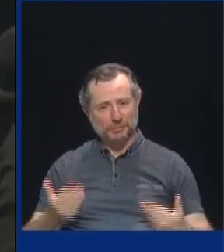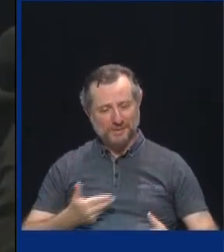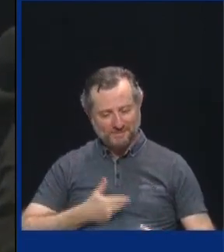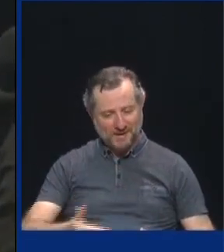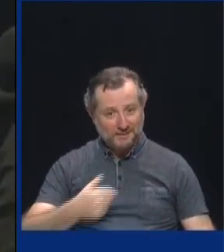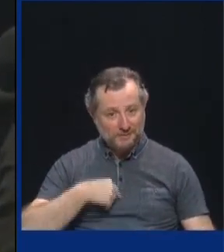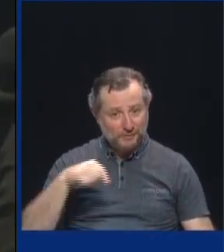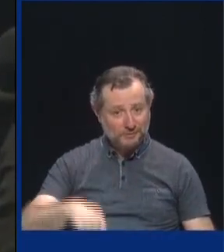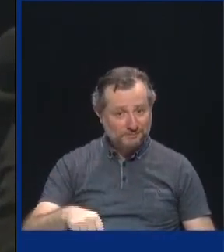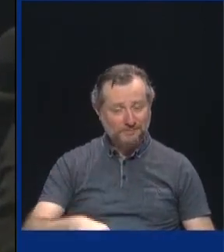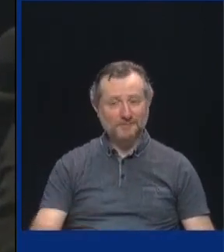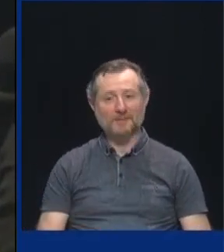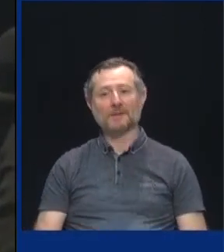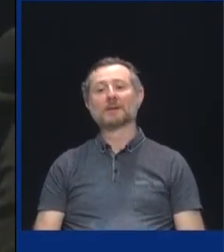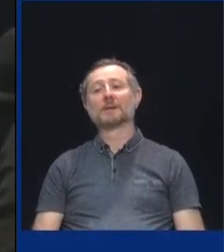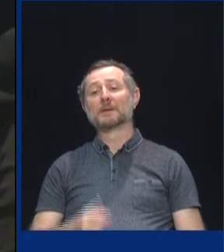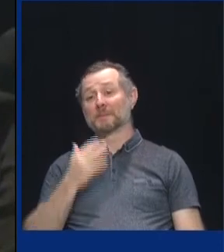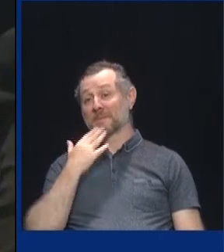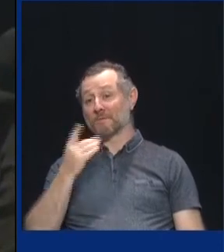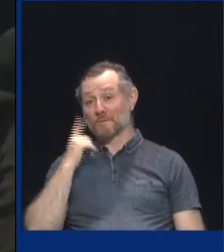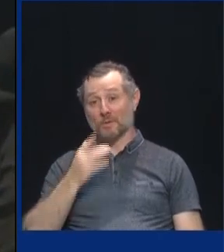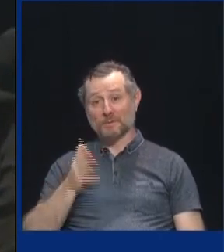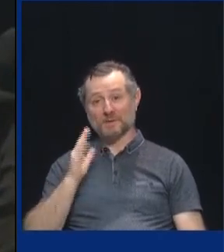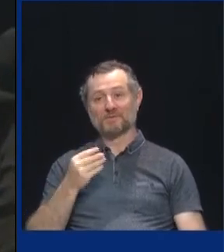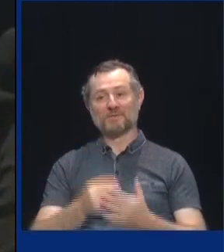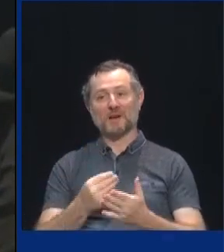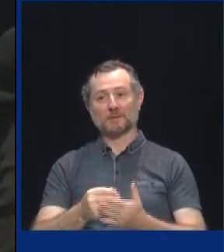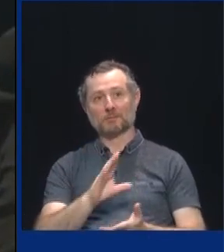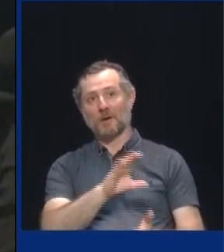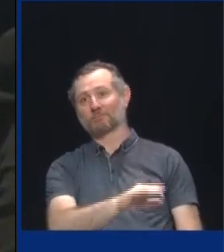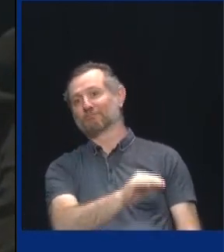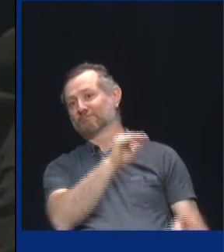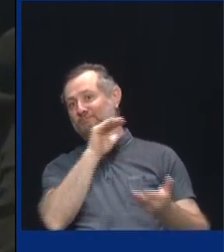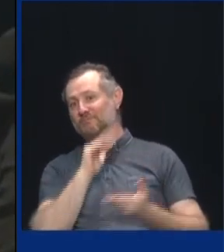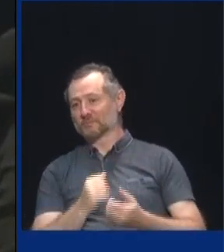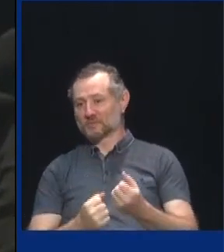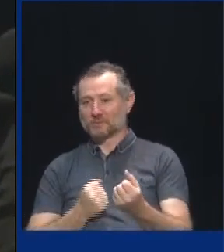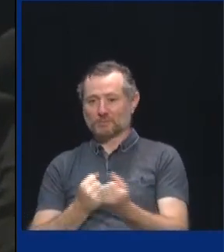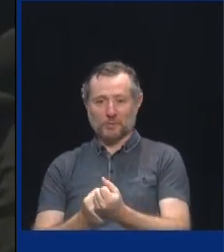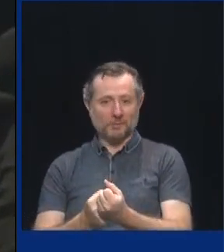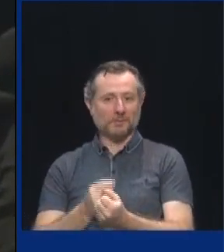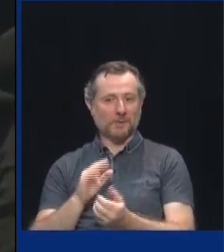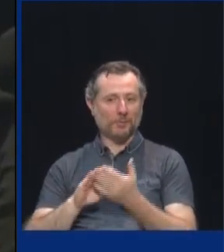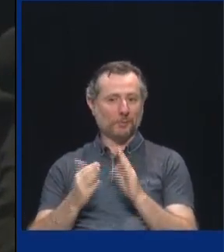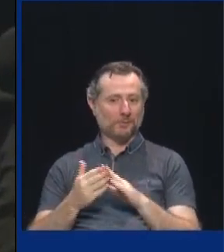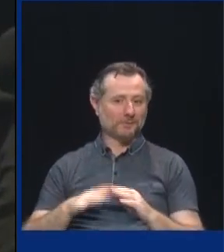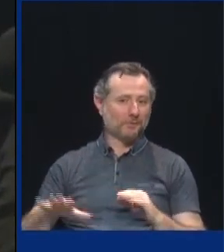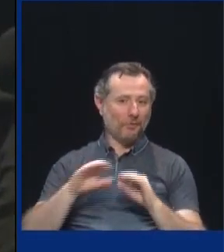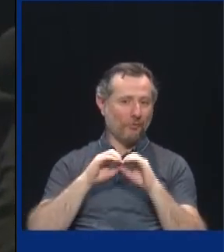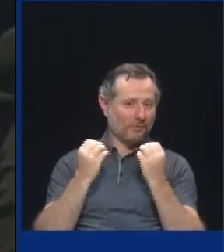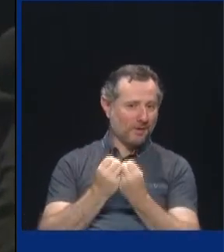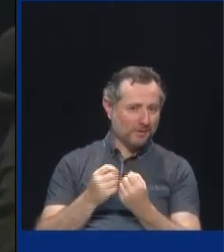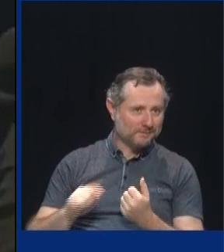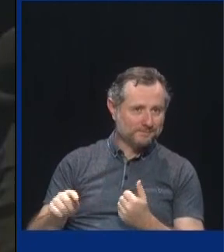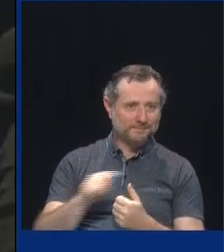THANK YOU. I WANT TO THANK YOU FOR INVITING ME HERE TODAY. BULL MORE IMPORTANTLY I WANT TO THANK YOU FOR THE FUNDING THAT